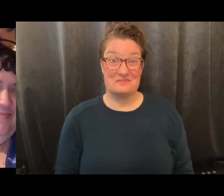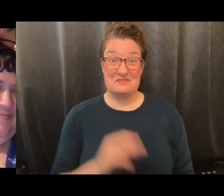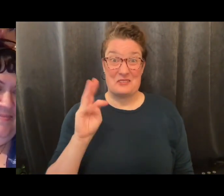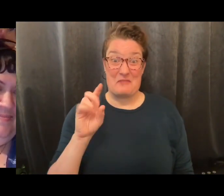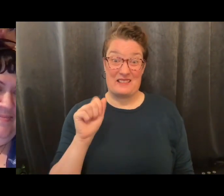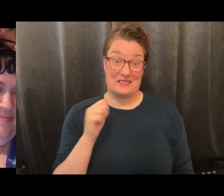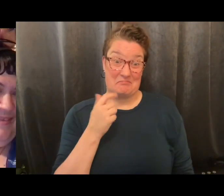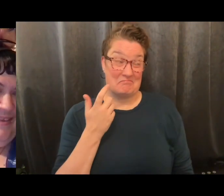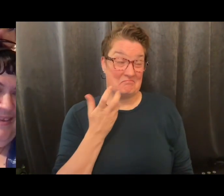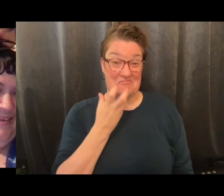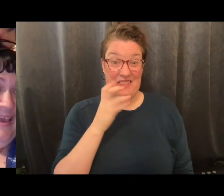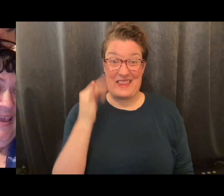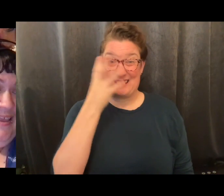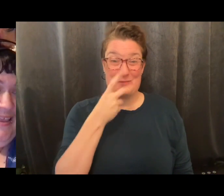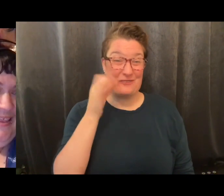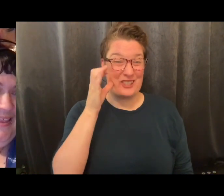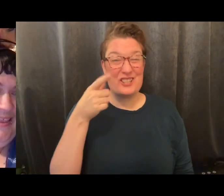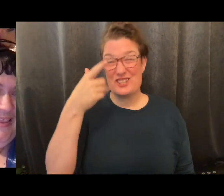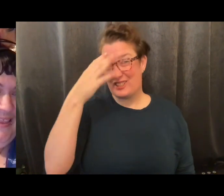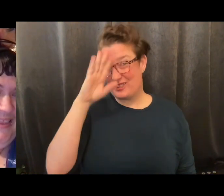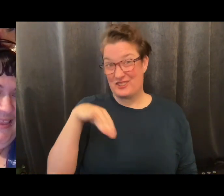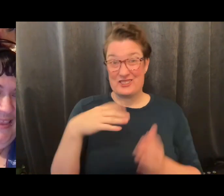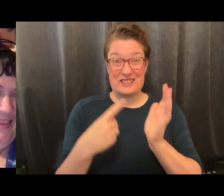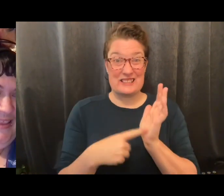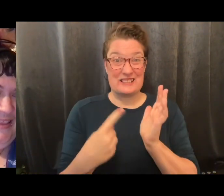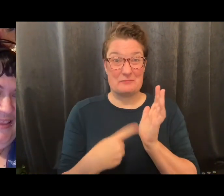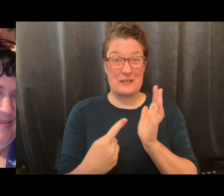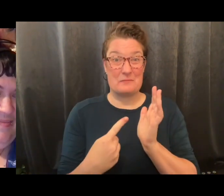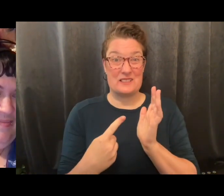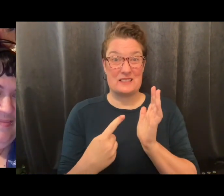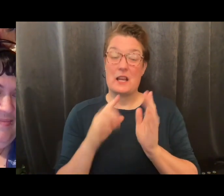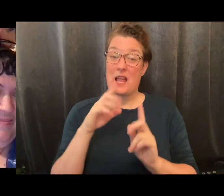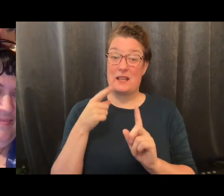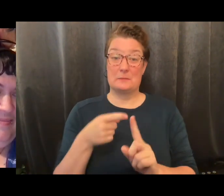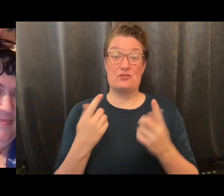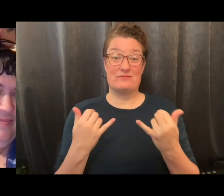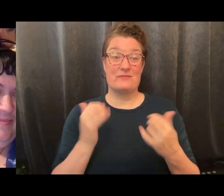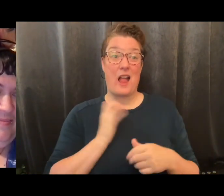Sometimes, you know, um, especially in our online life, you know, we'll